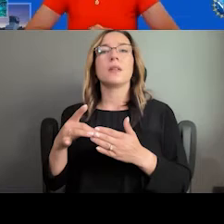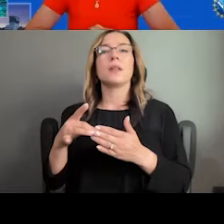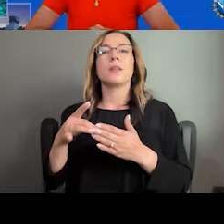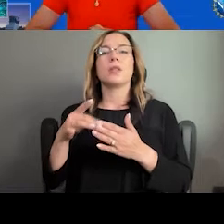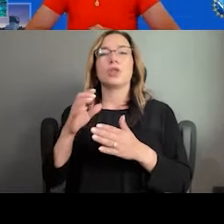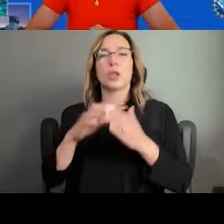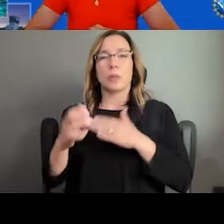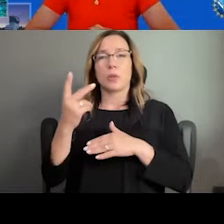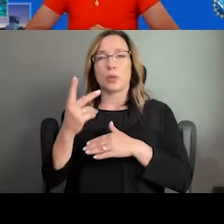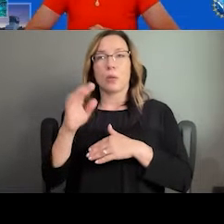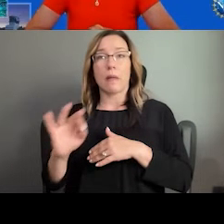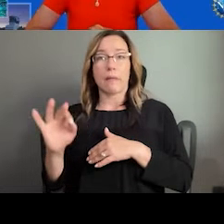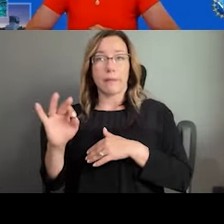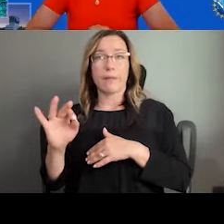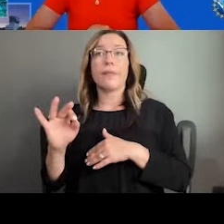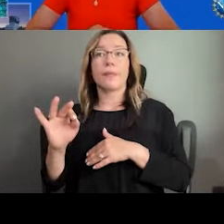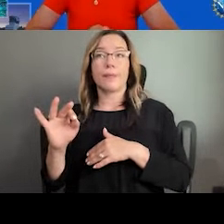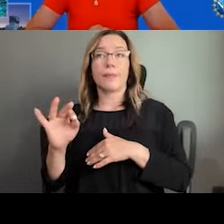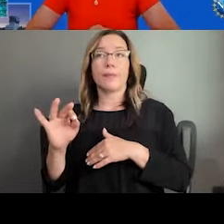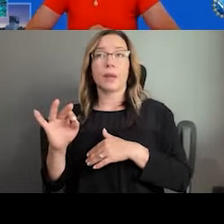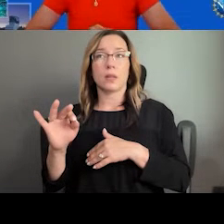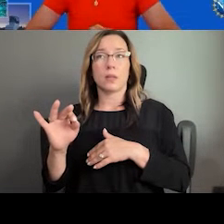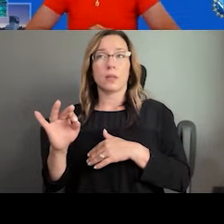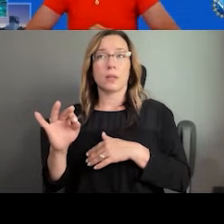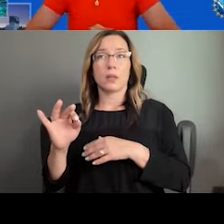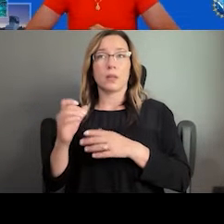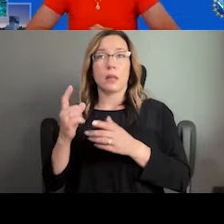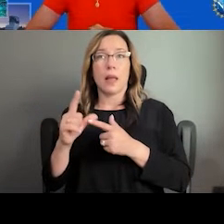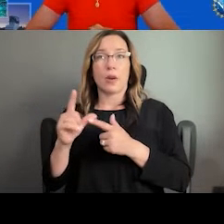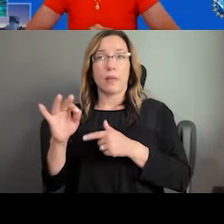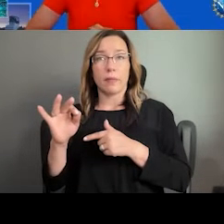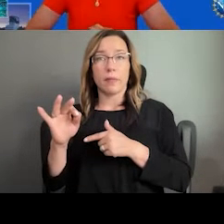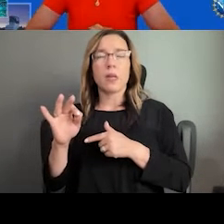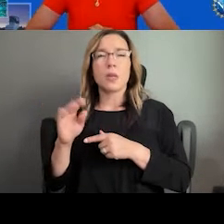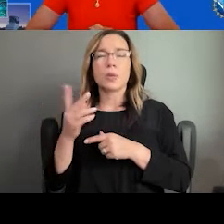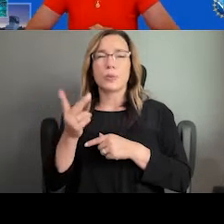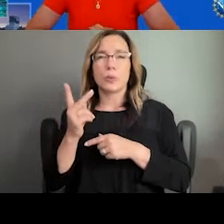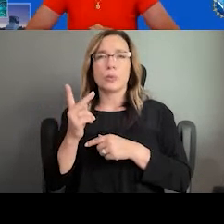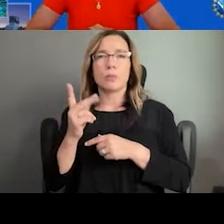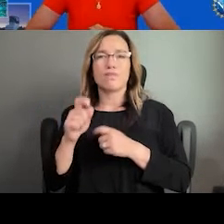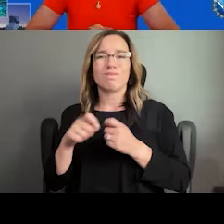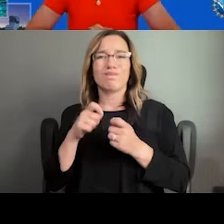particular types of proposals that do restrict eligibility.